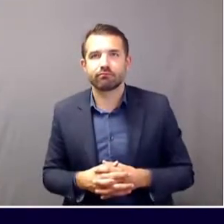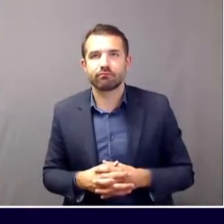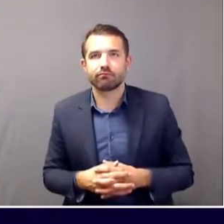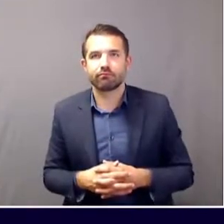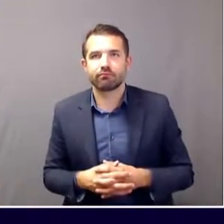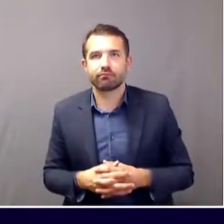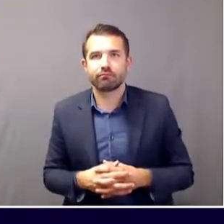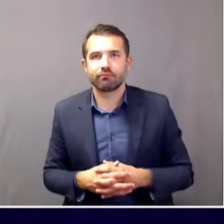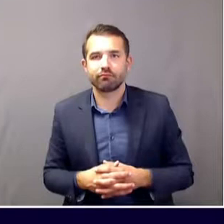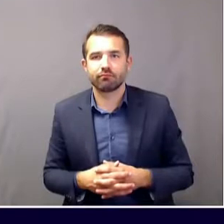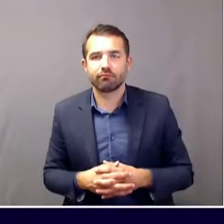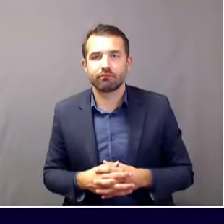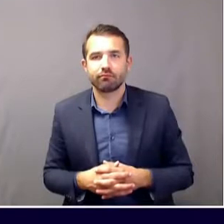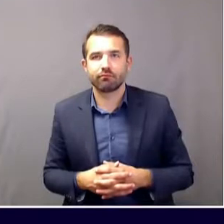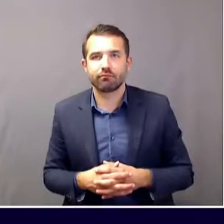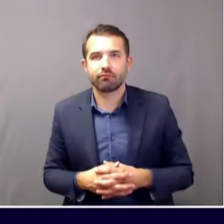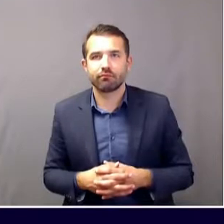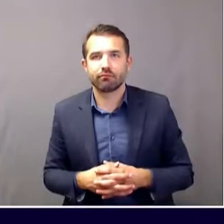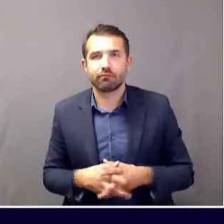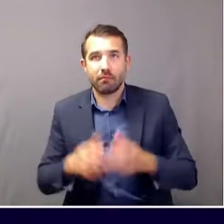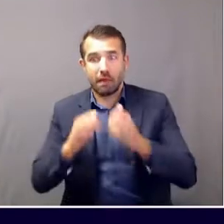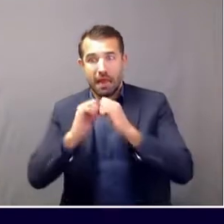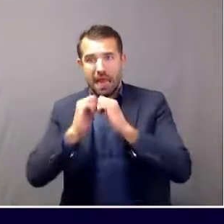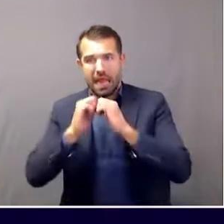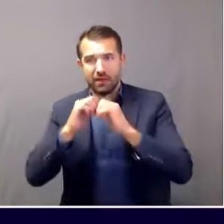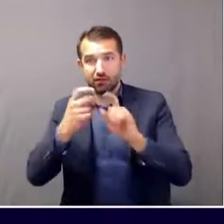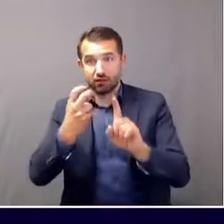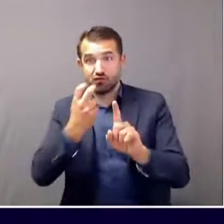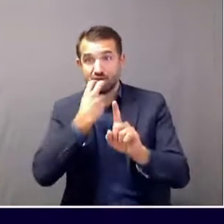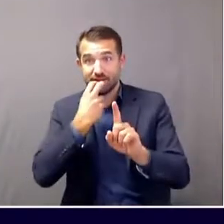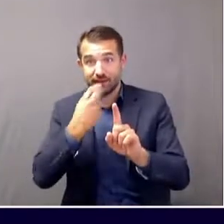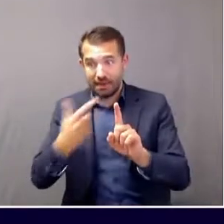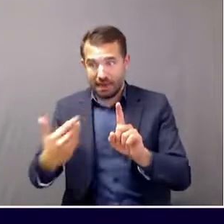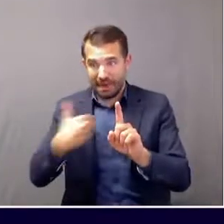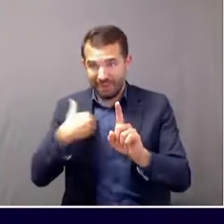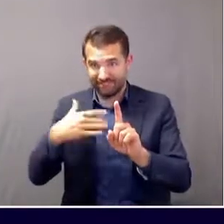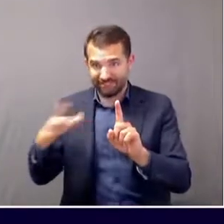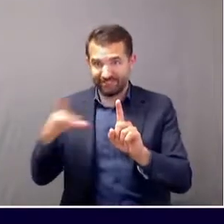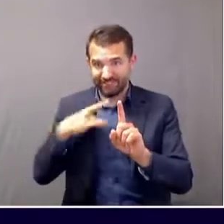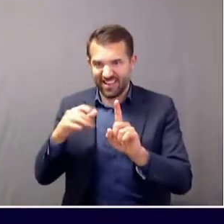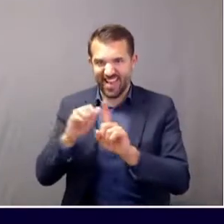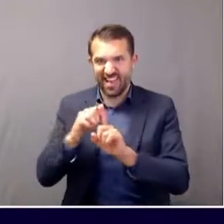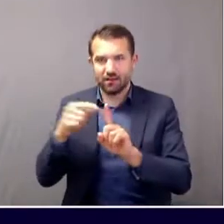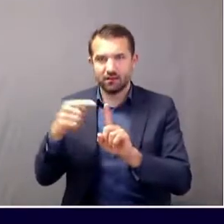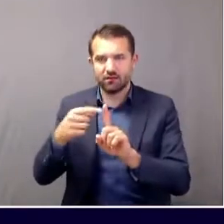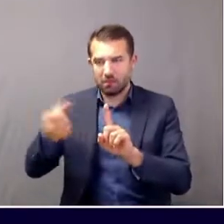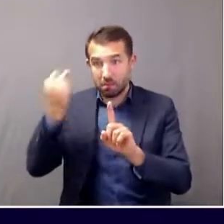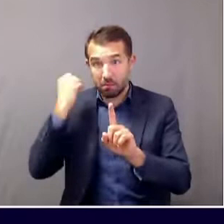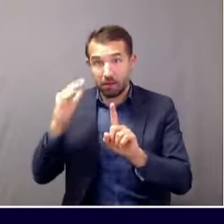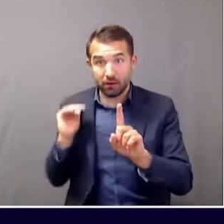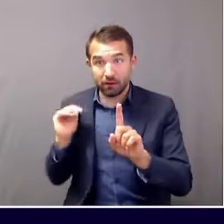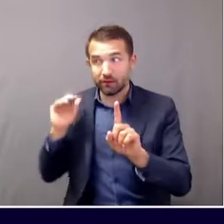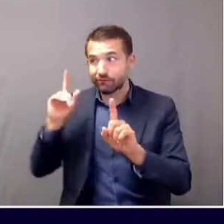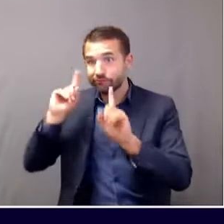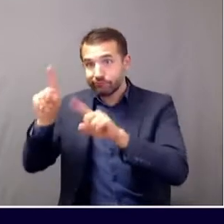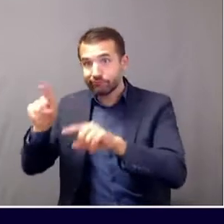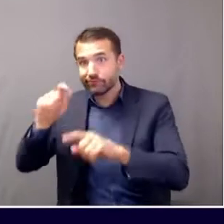hockey referee and I the reason